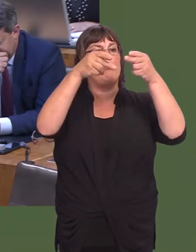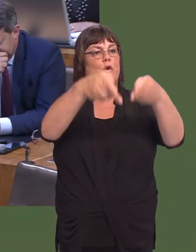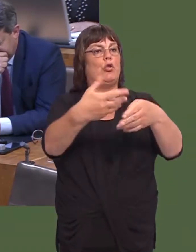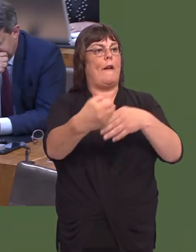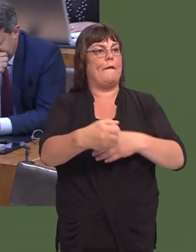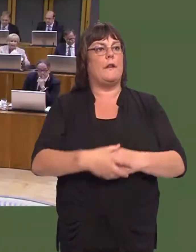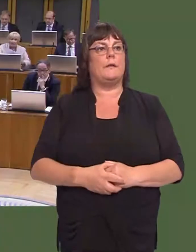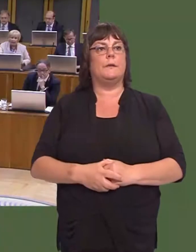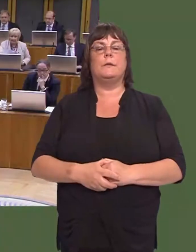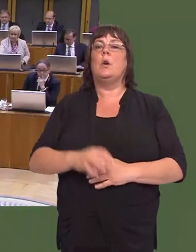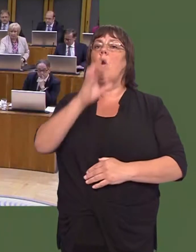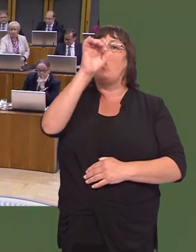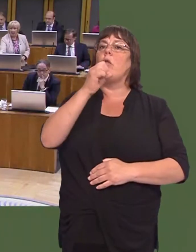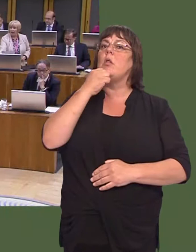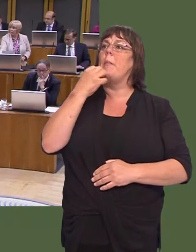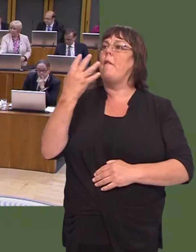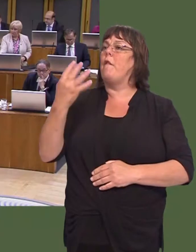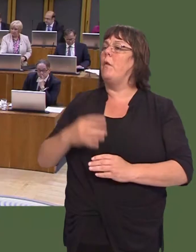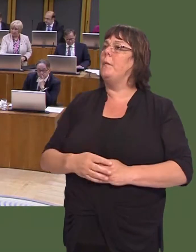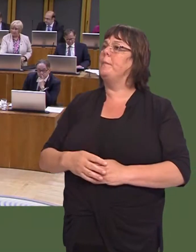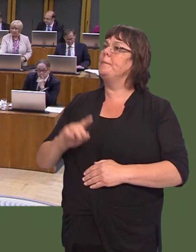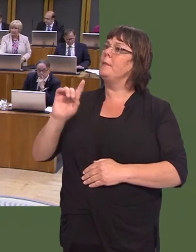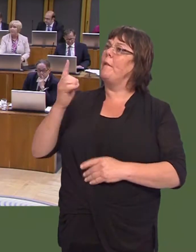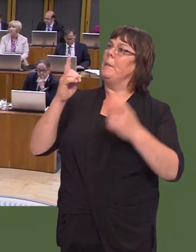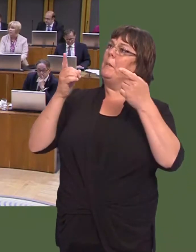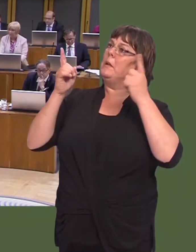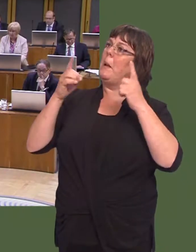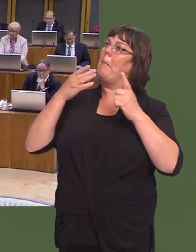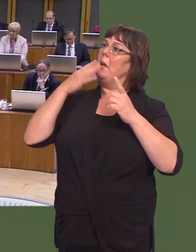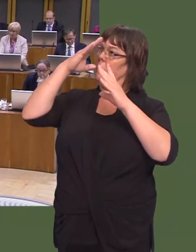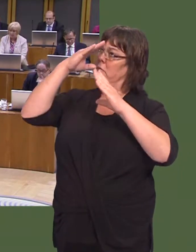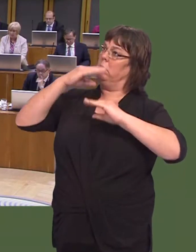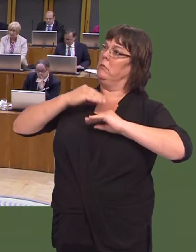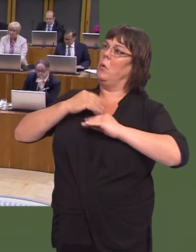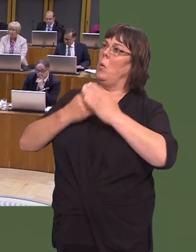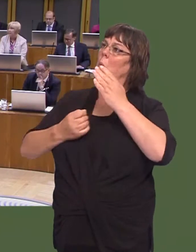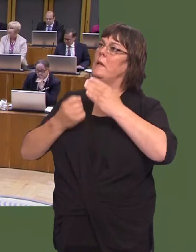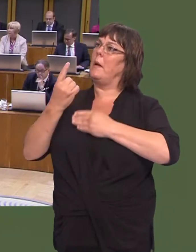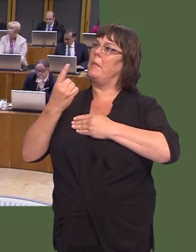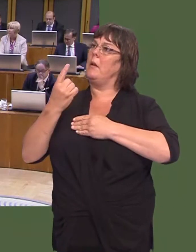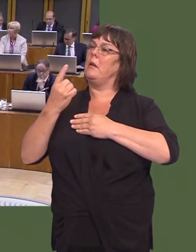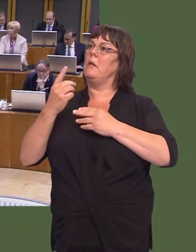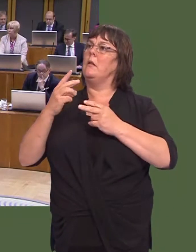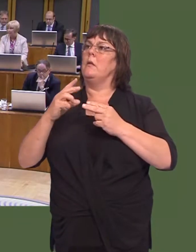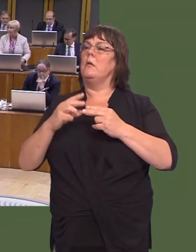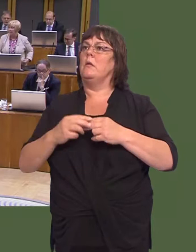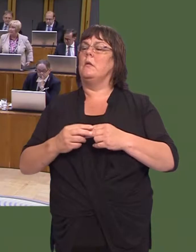Will the First Minister provide an update on discussions the Welsh Government has held regarding the Ford plant in Bridgend?